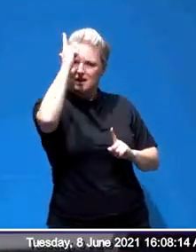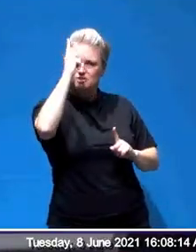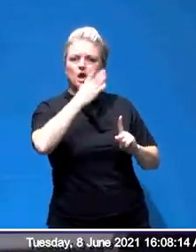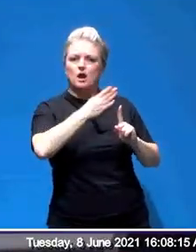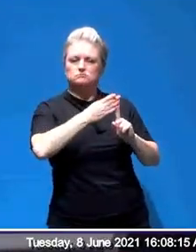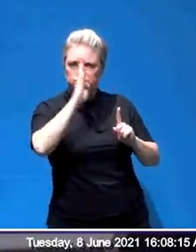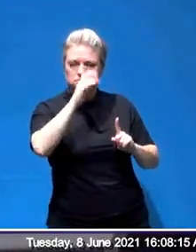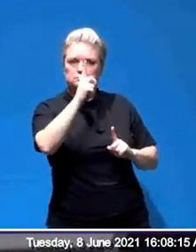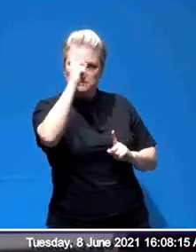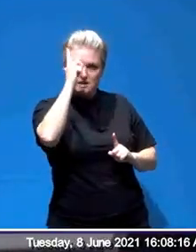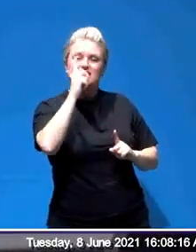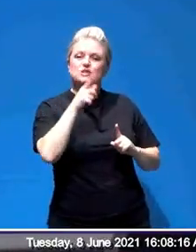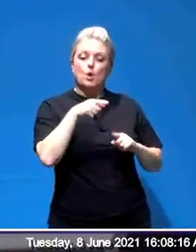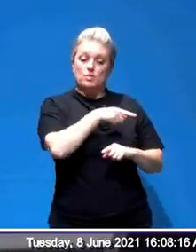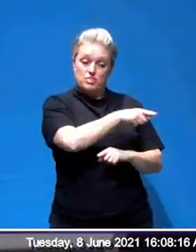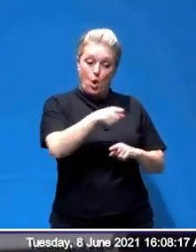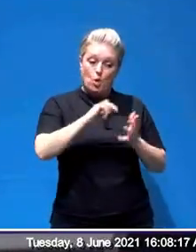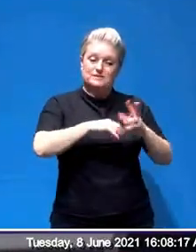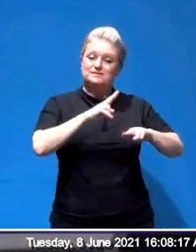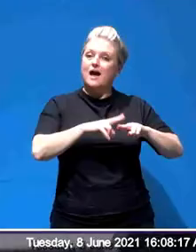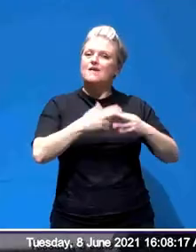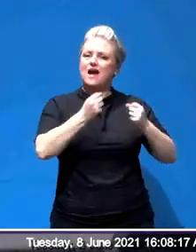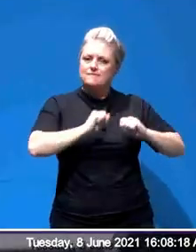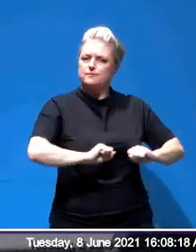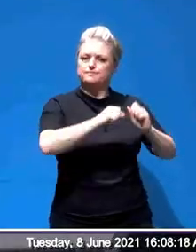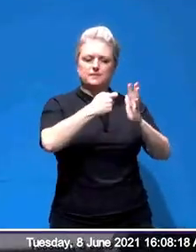specific KPIs and we are able to monitor.